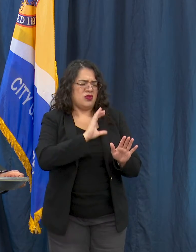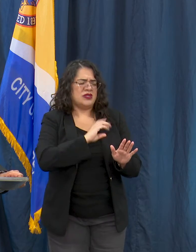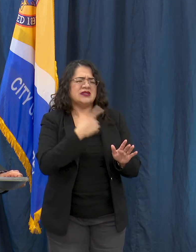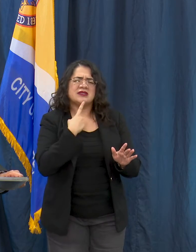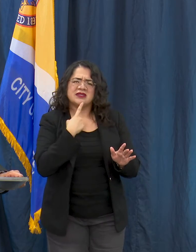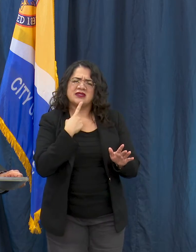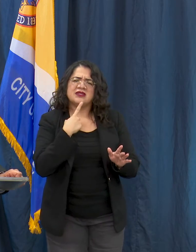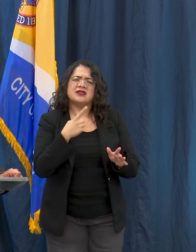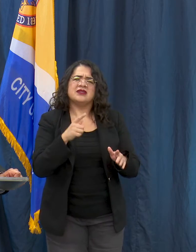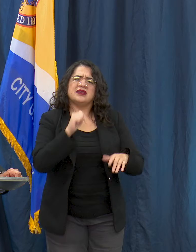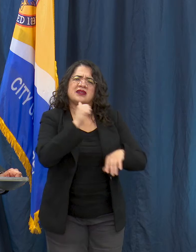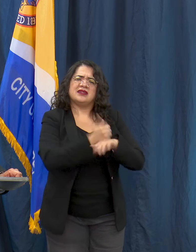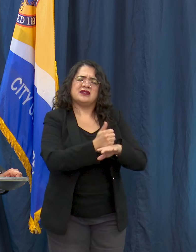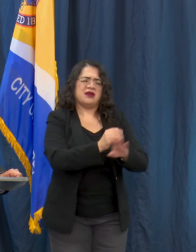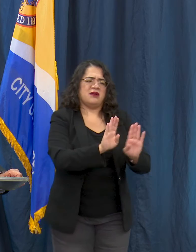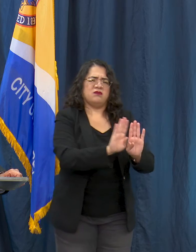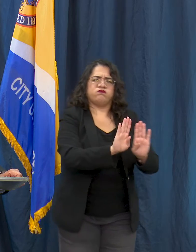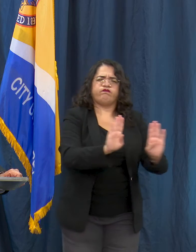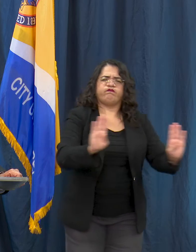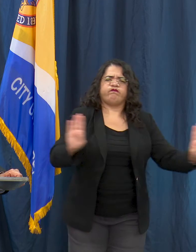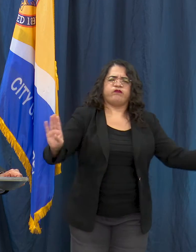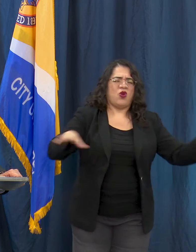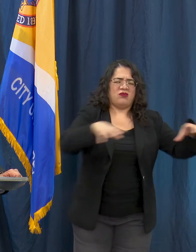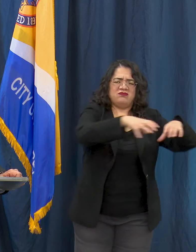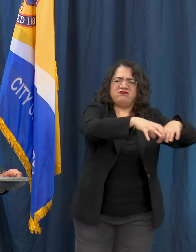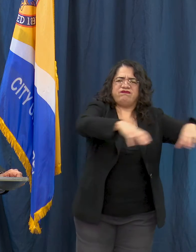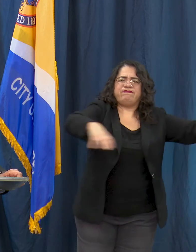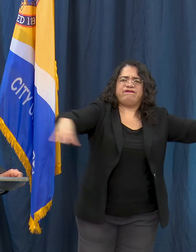barricades in parts of Belmont Shore in